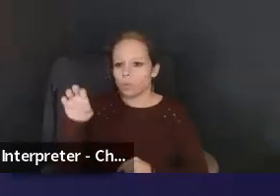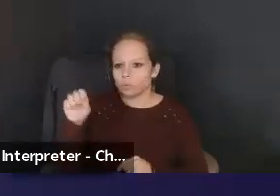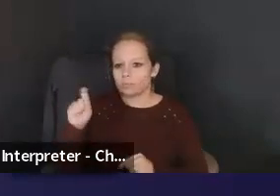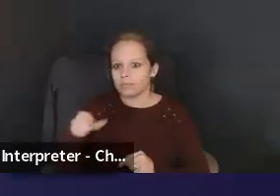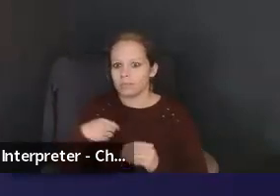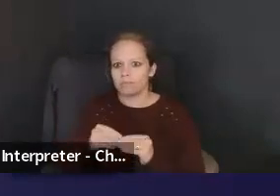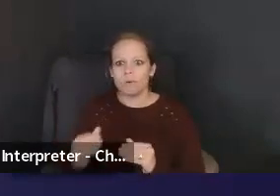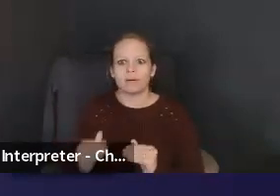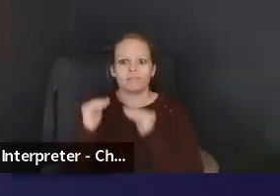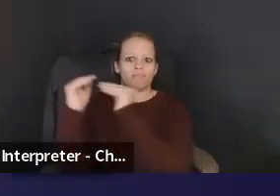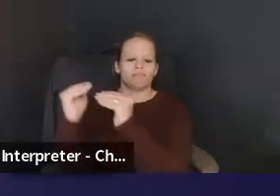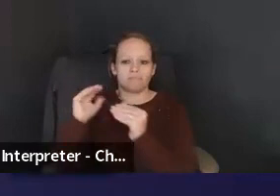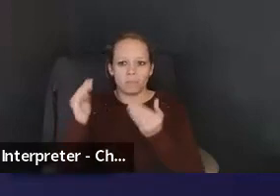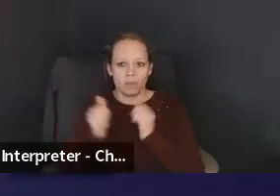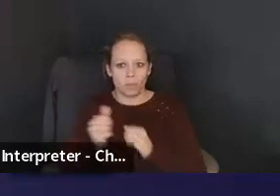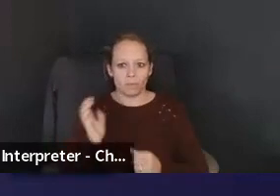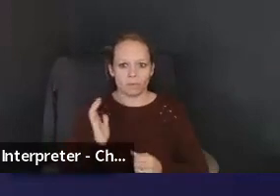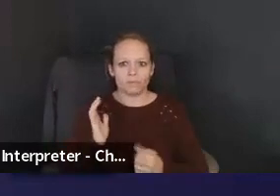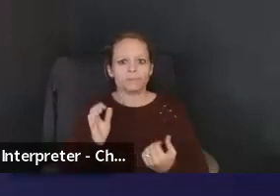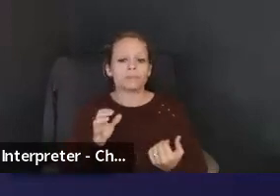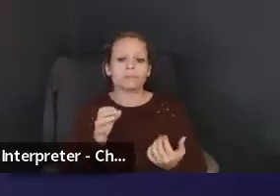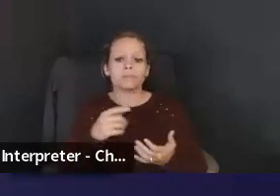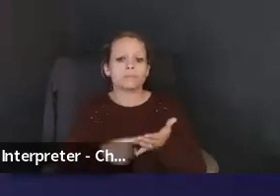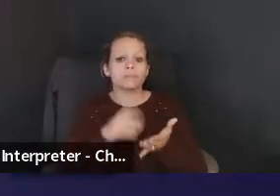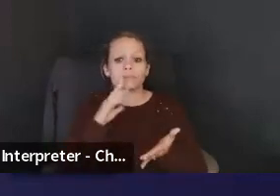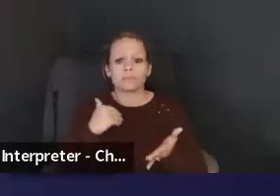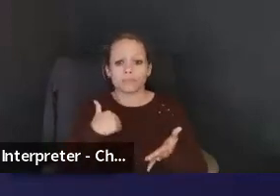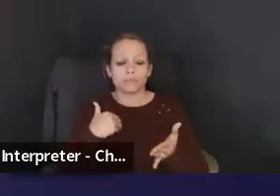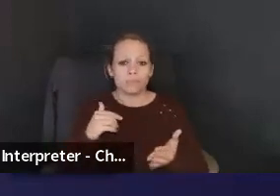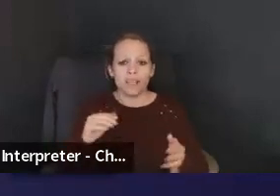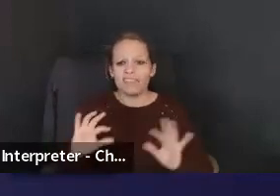these things that have very little criticism and you're not sure what there is to work with. But,